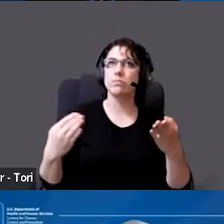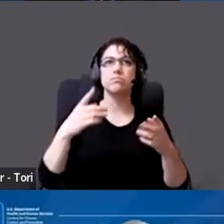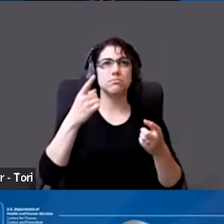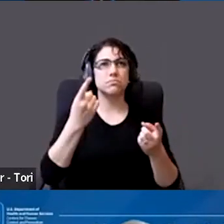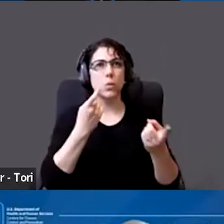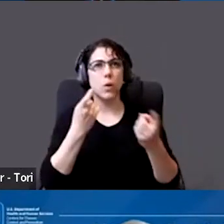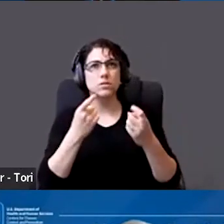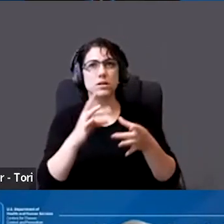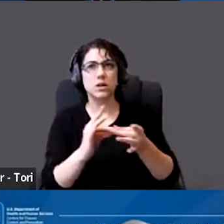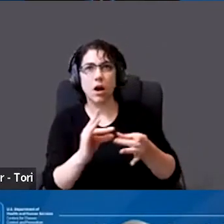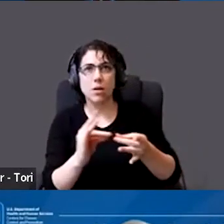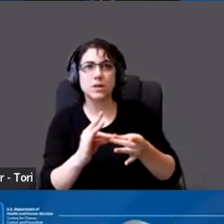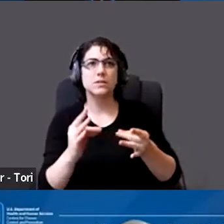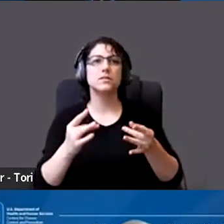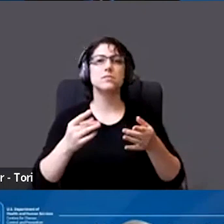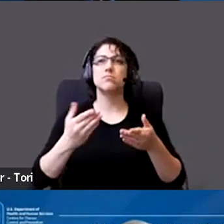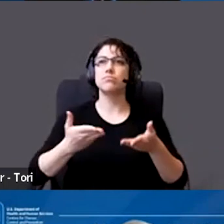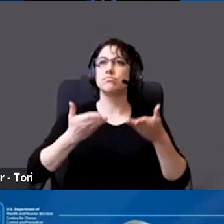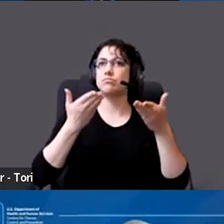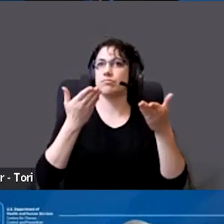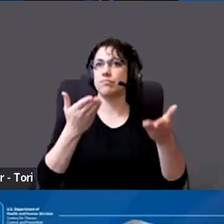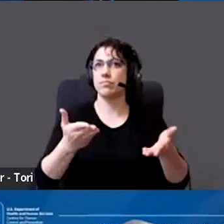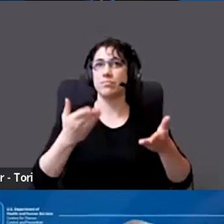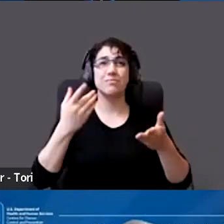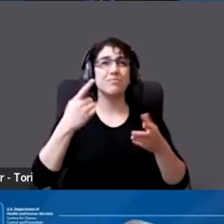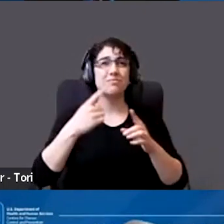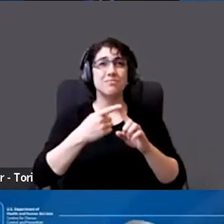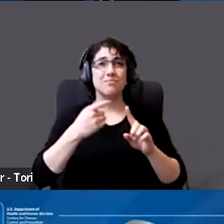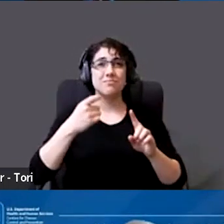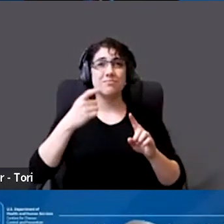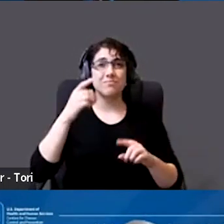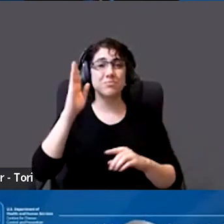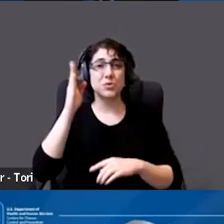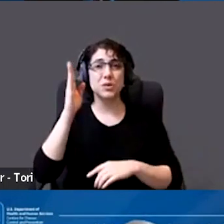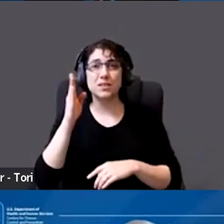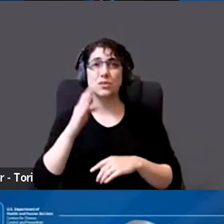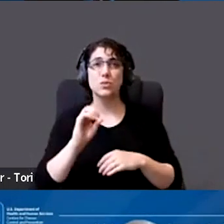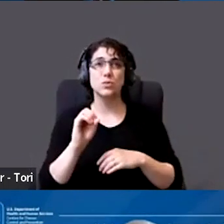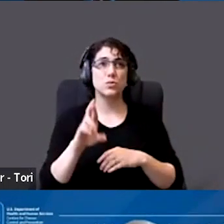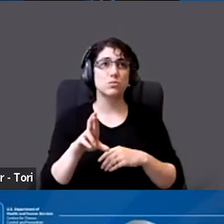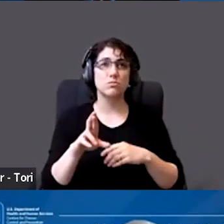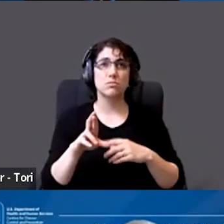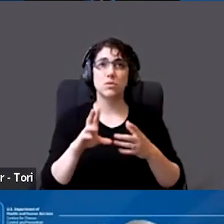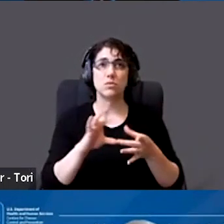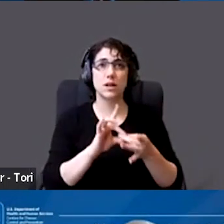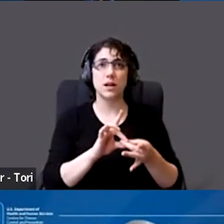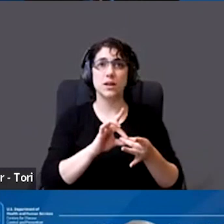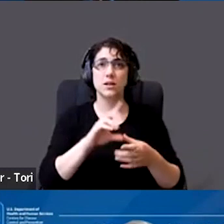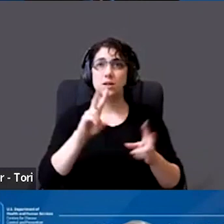or comments, or suggestions you might have from the presentation that we got or on the terms of reference itself before actually proceeding to a vote?